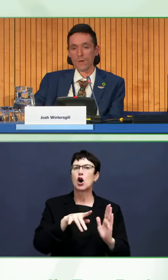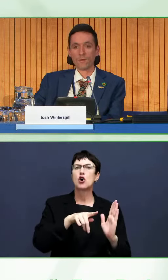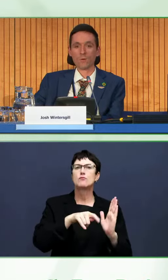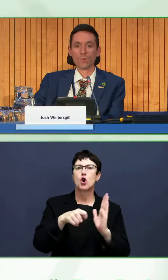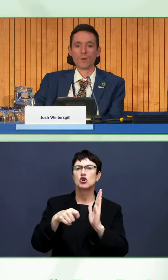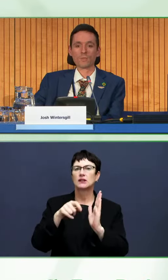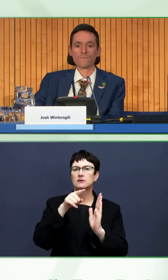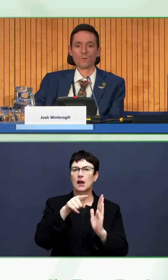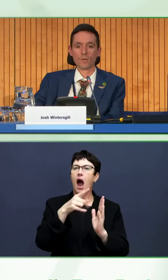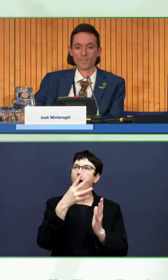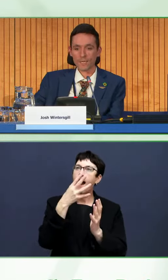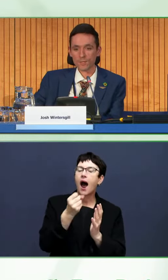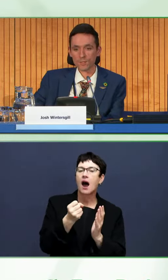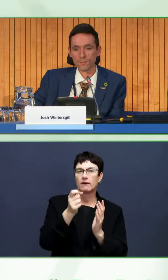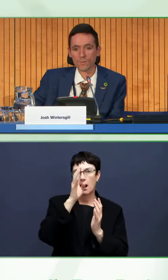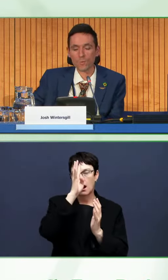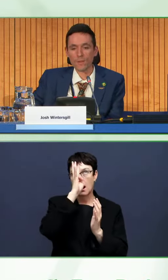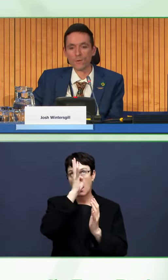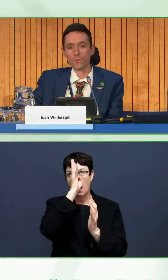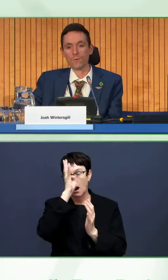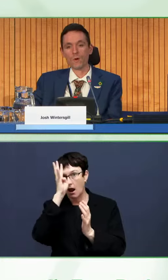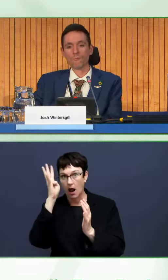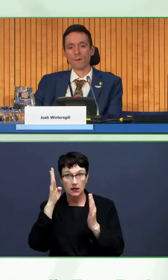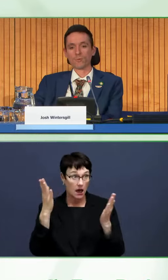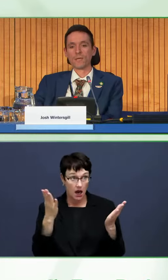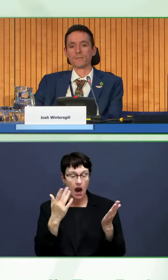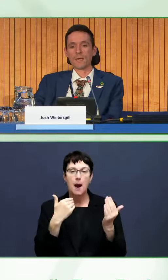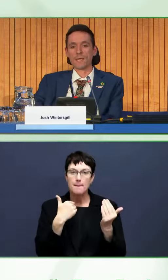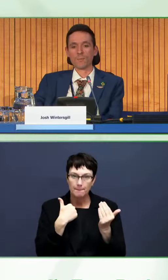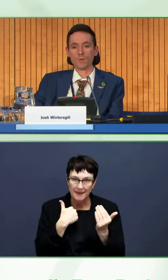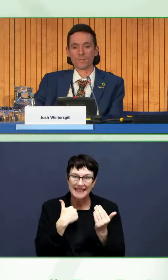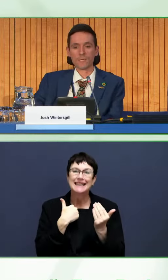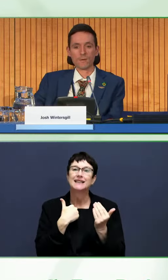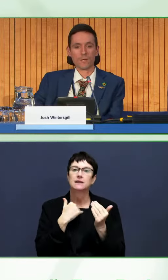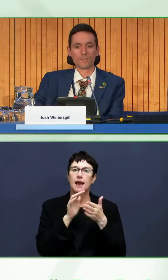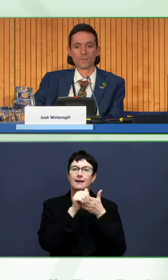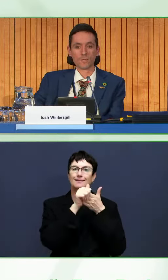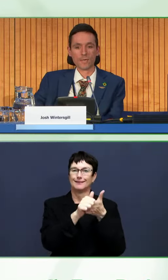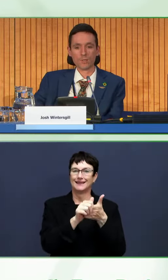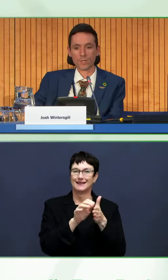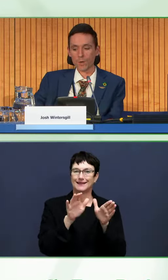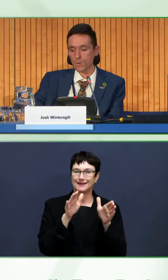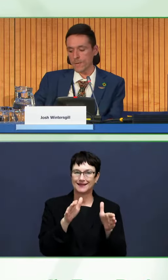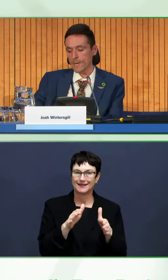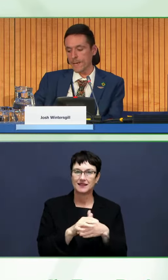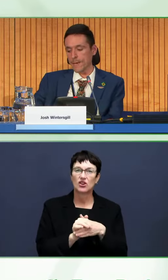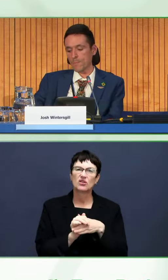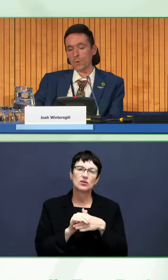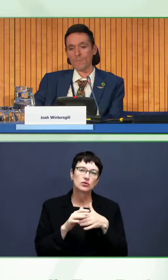Whether you are part of an organisation, whether you represent a community such as an NGO or